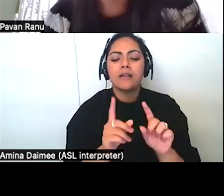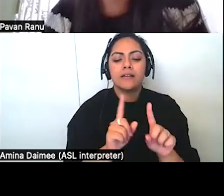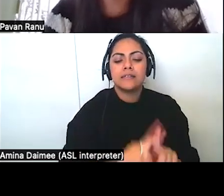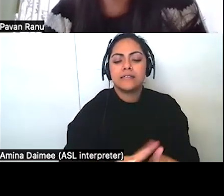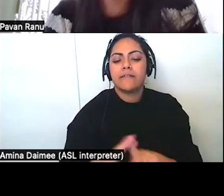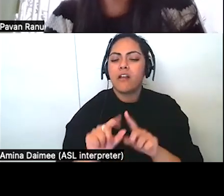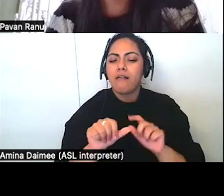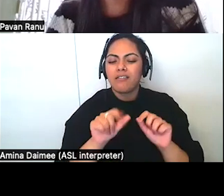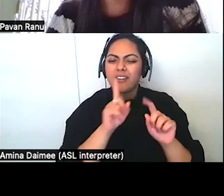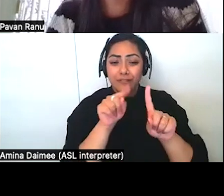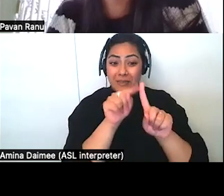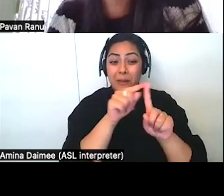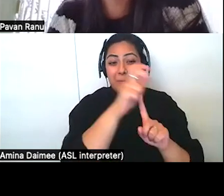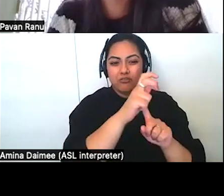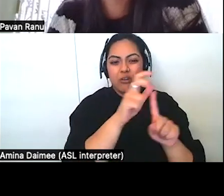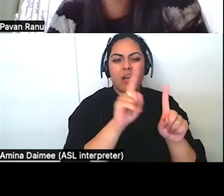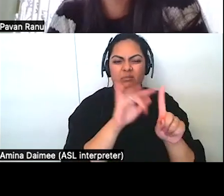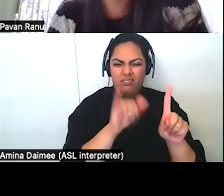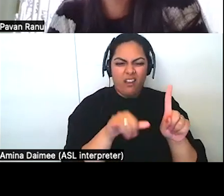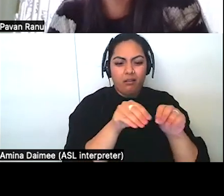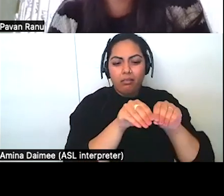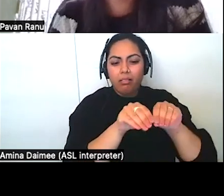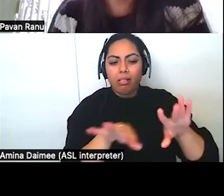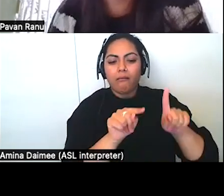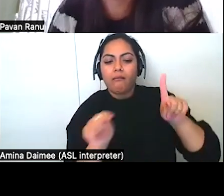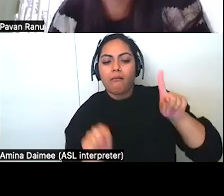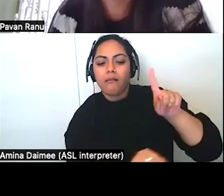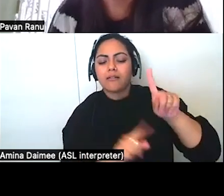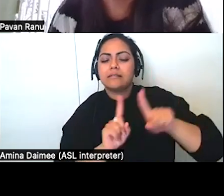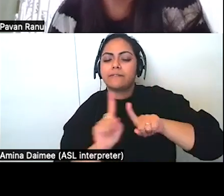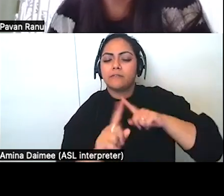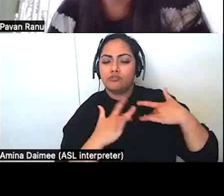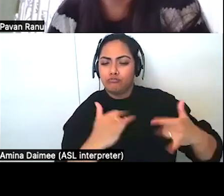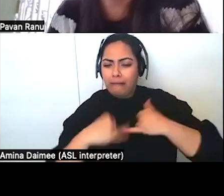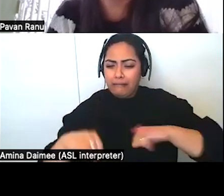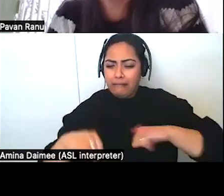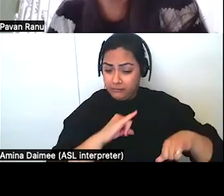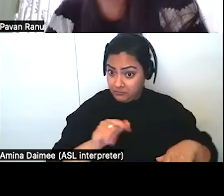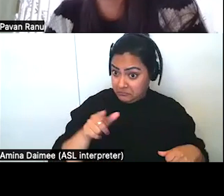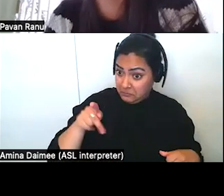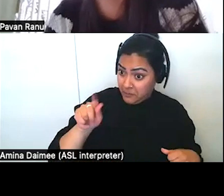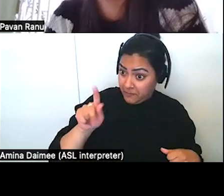spaces. Pavan, do you wanna talk about this? Pavan: Sure. Yeah. So, mushrooms are everywhere.